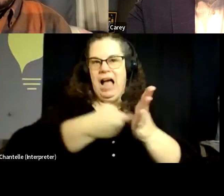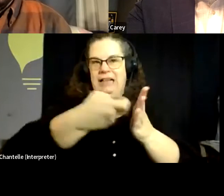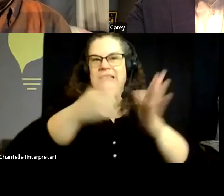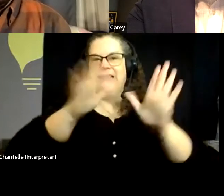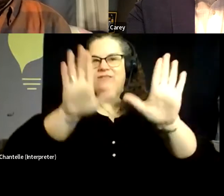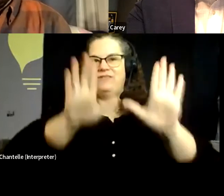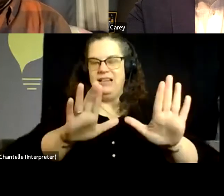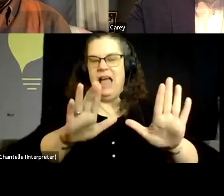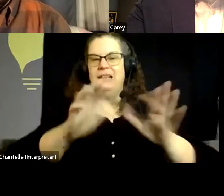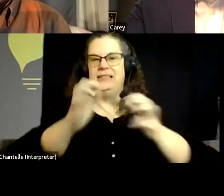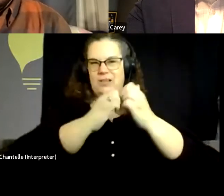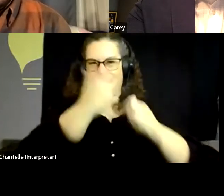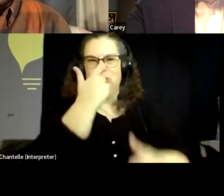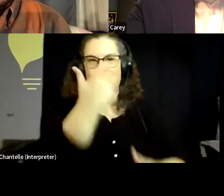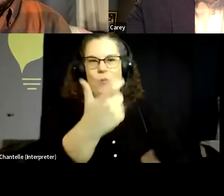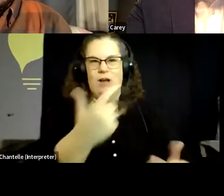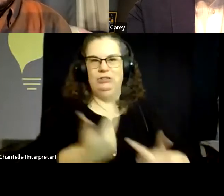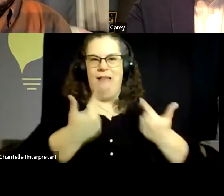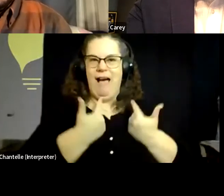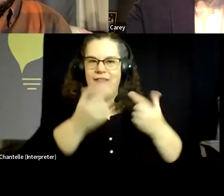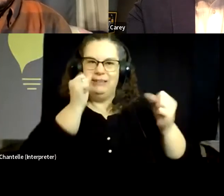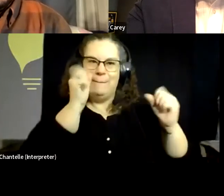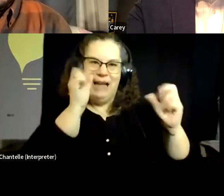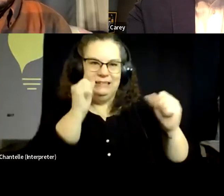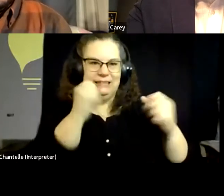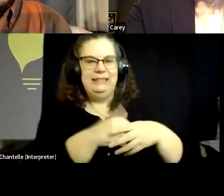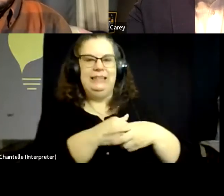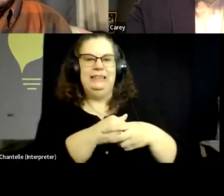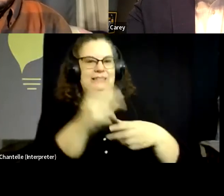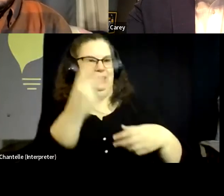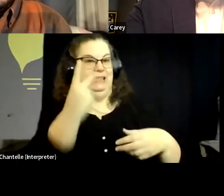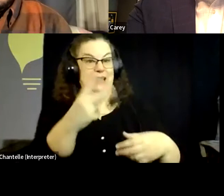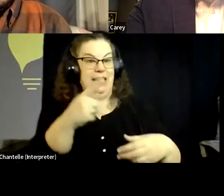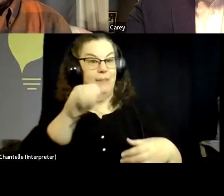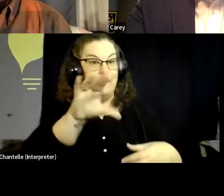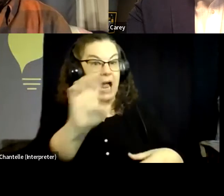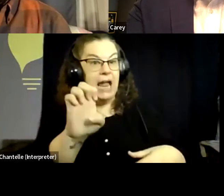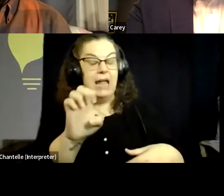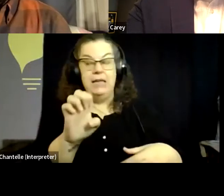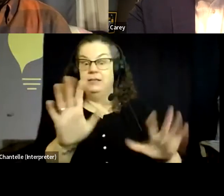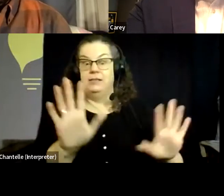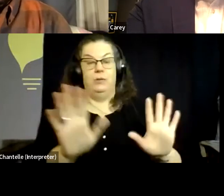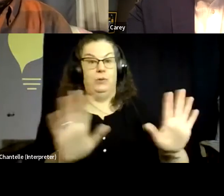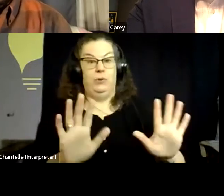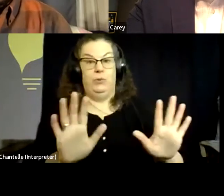to watch live. It is amazing. Seeing the pace of it and seeing the guys run into the